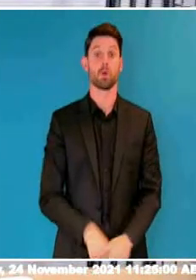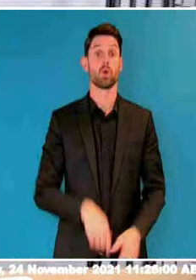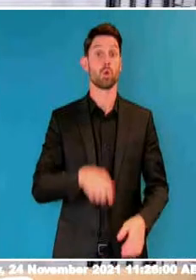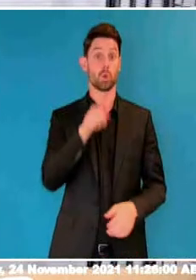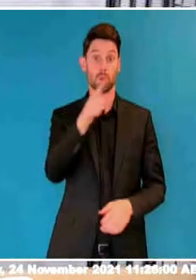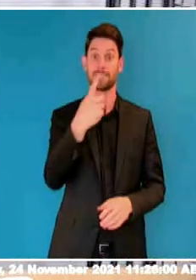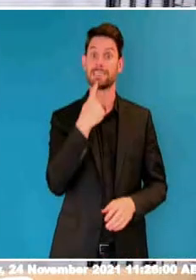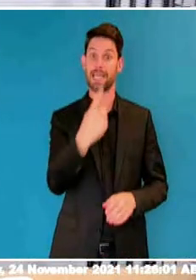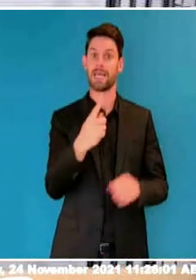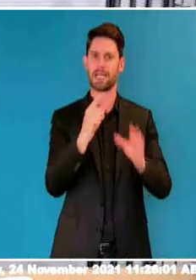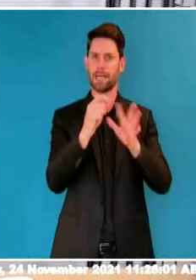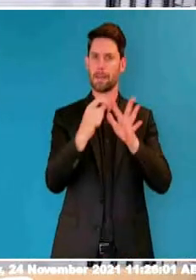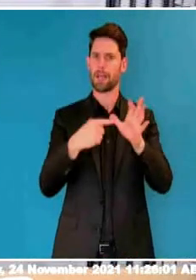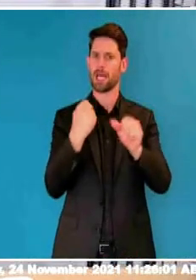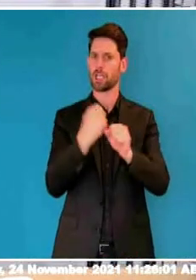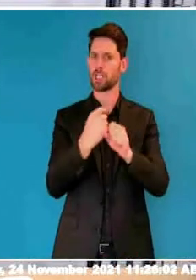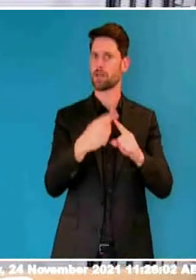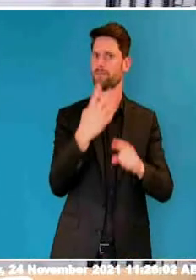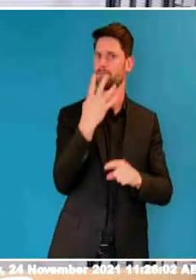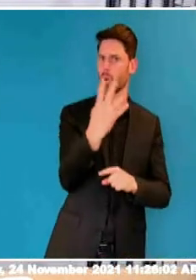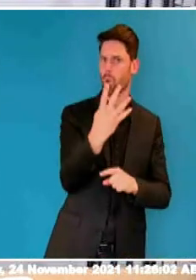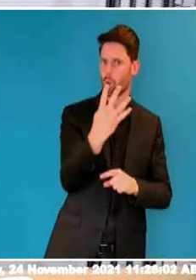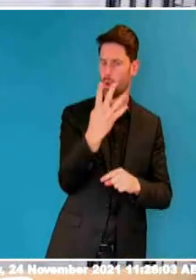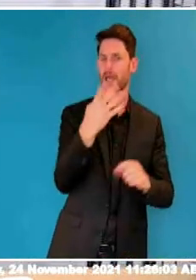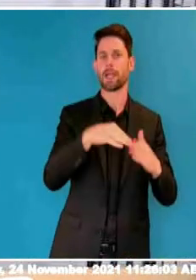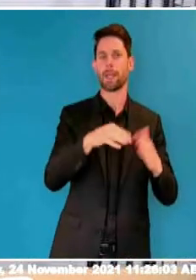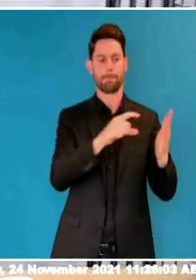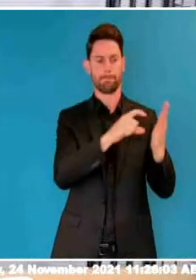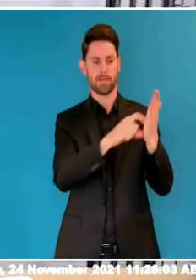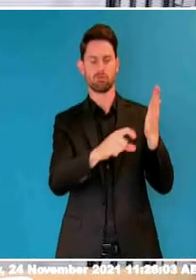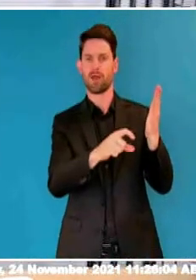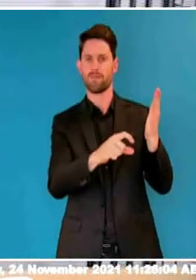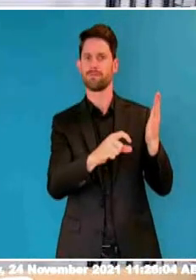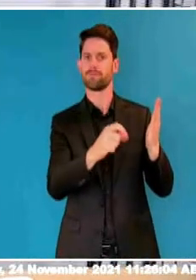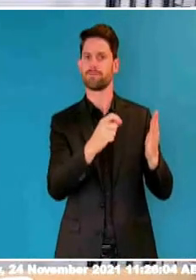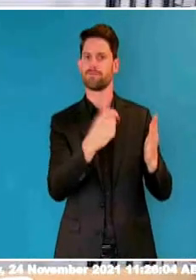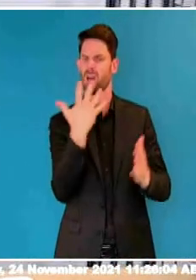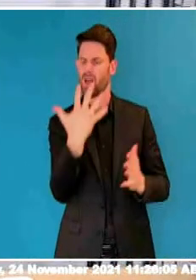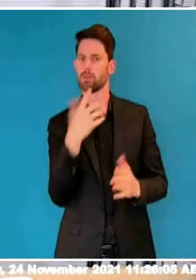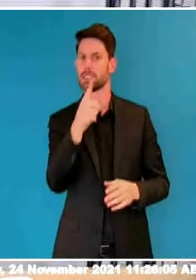think paragraph 5 of your statement, that NAB does not currently have targets for